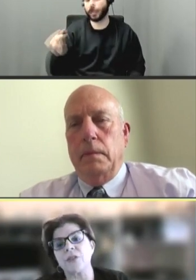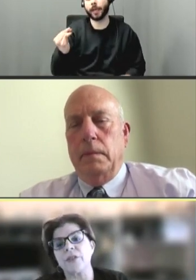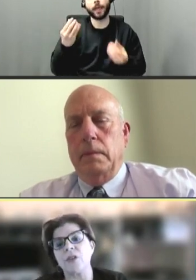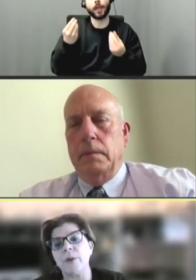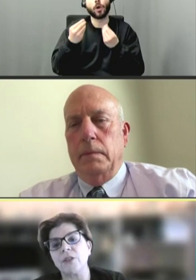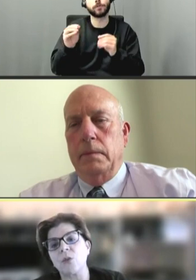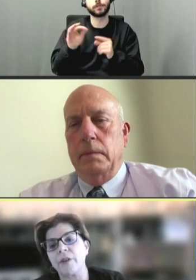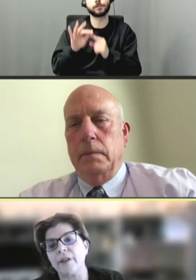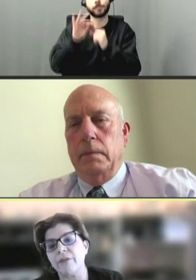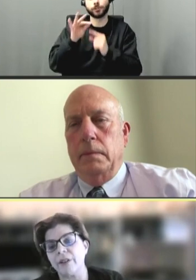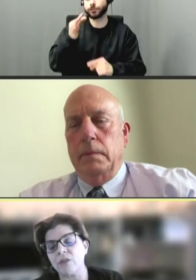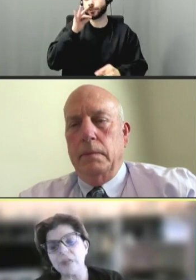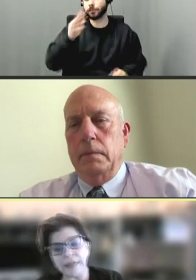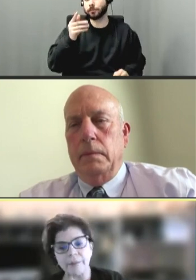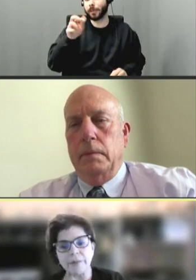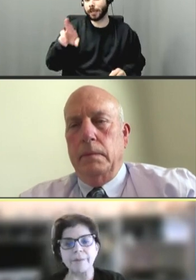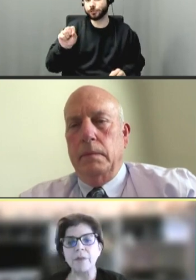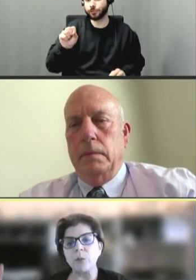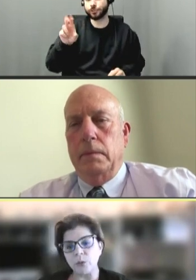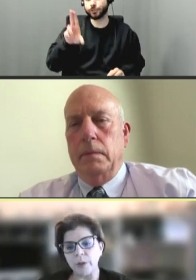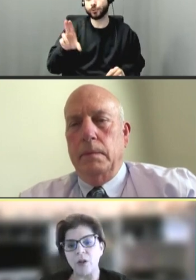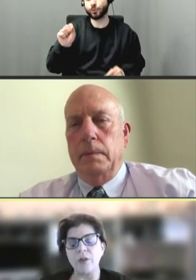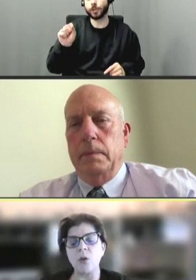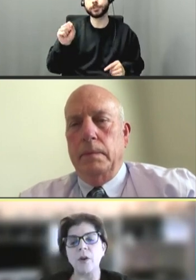of the U.S. Court of Federal Claims, which we call The Court.